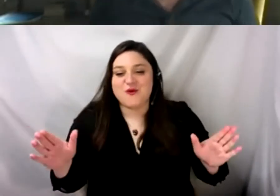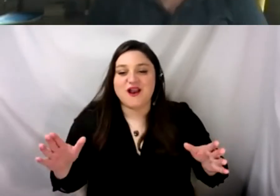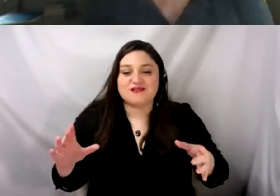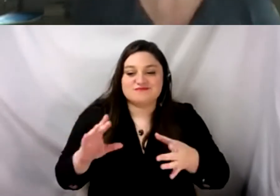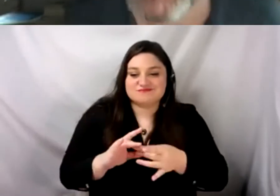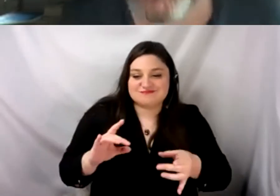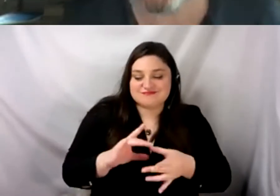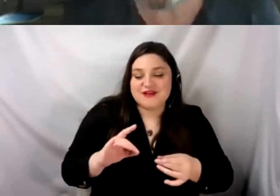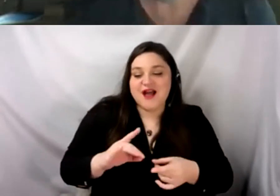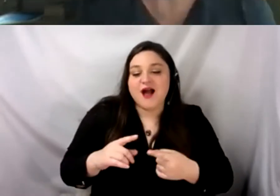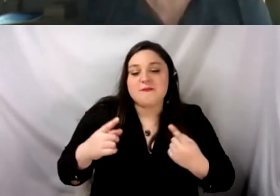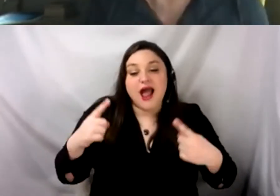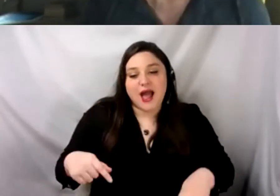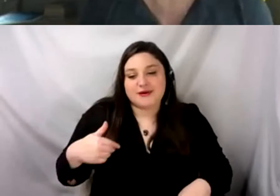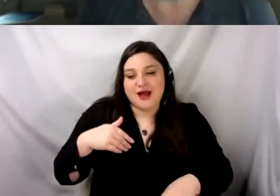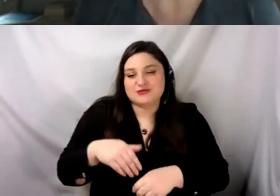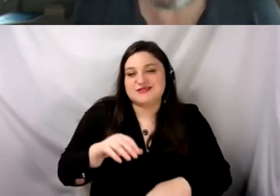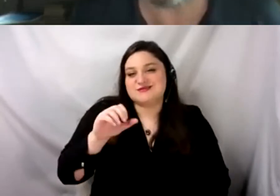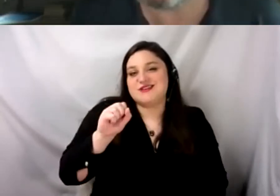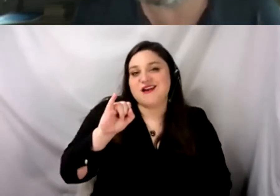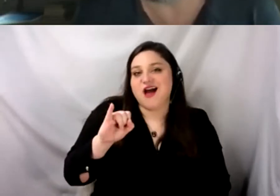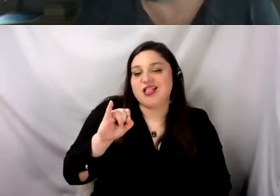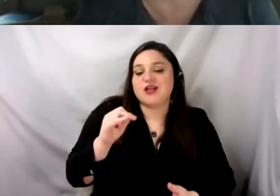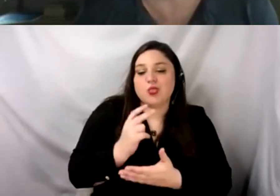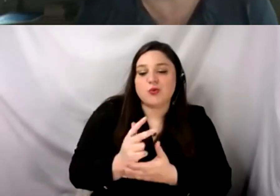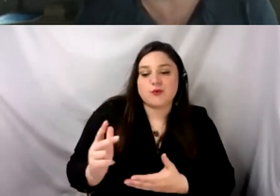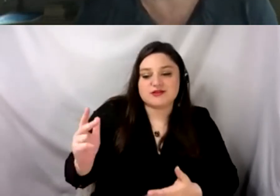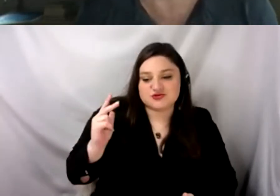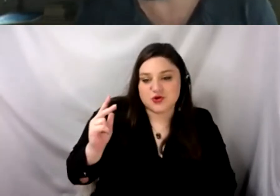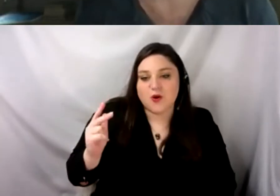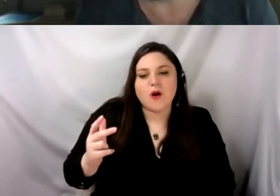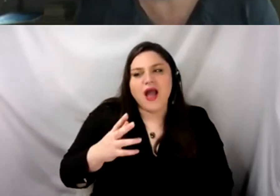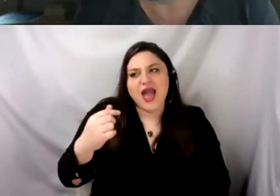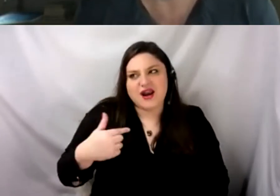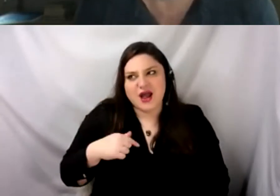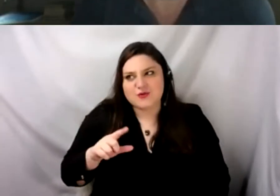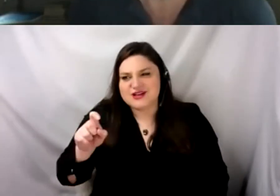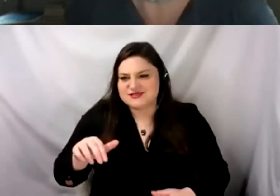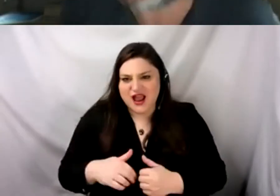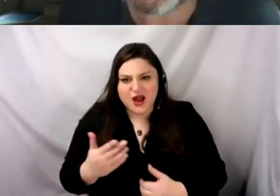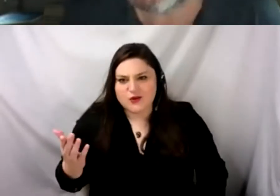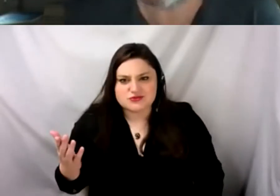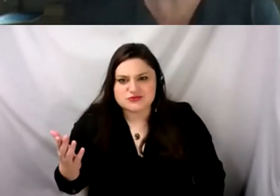a lot -- how is it working? Because I assume that is one of the areas that